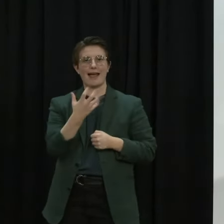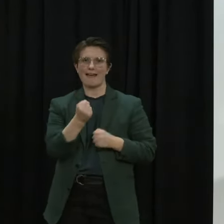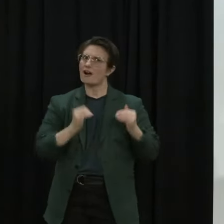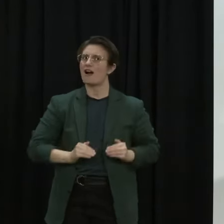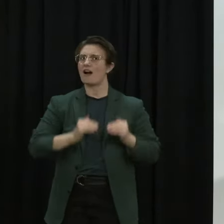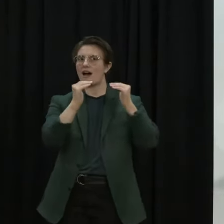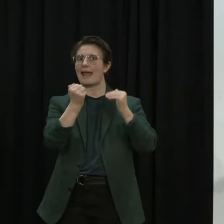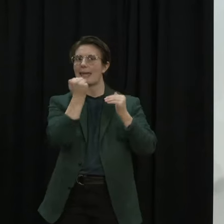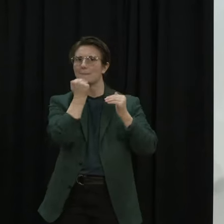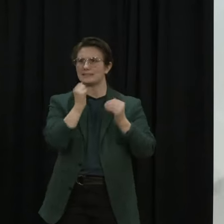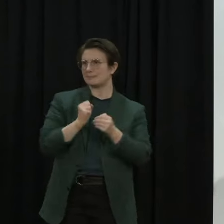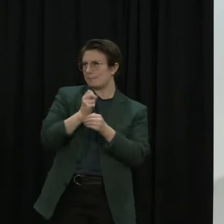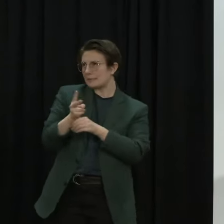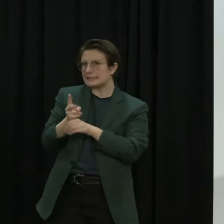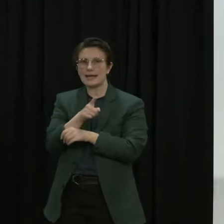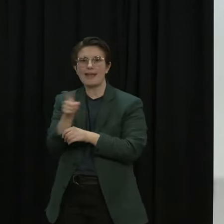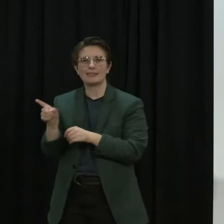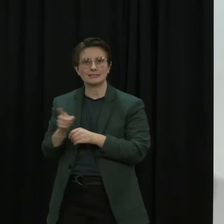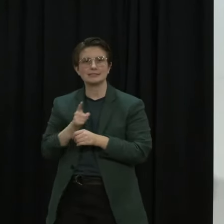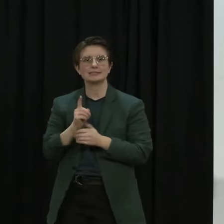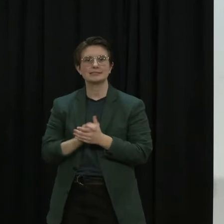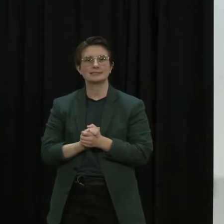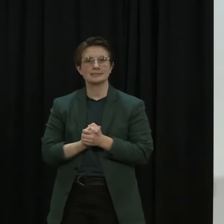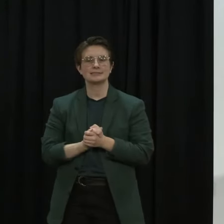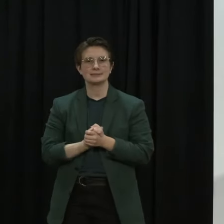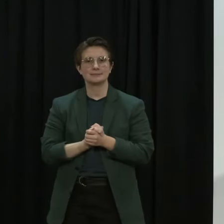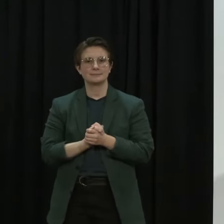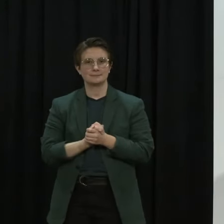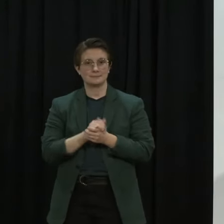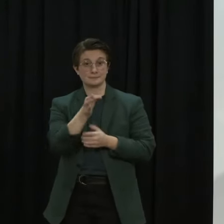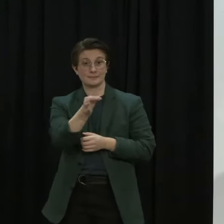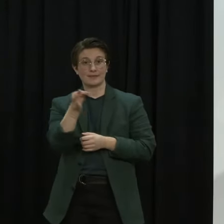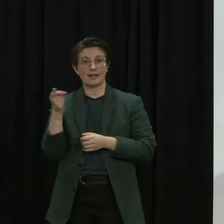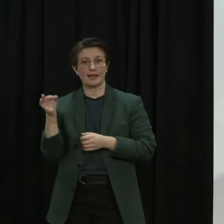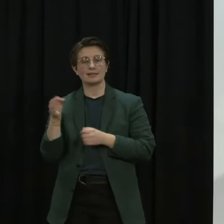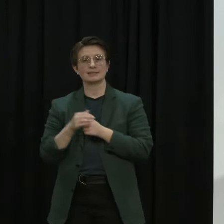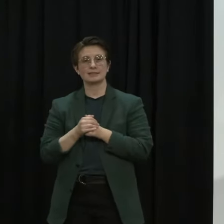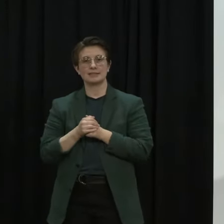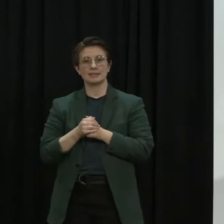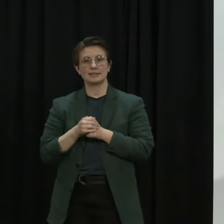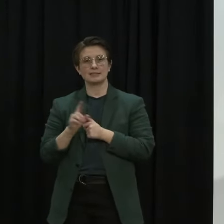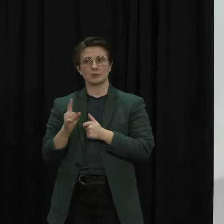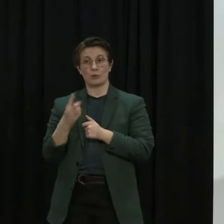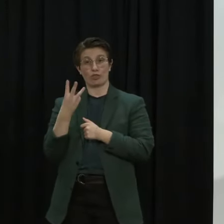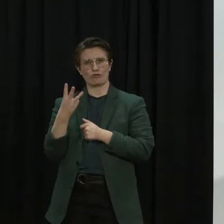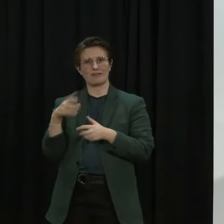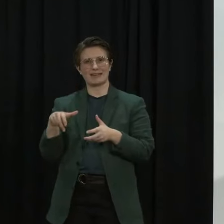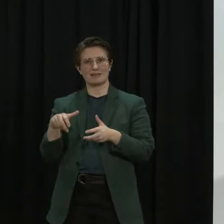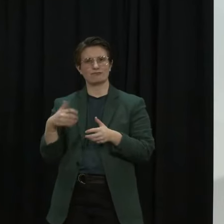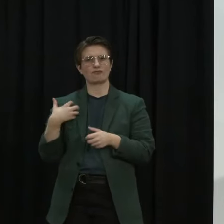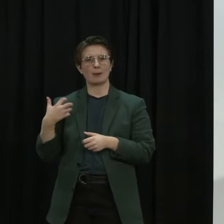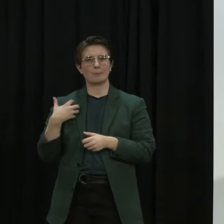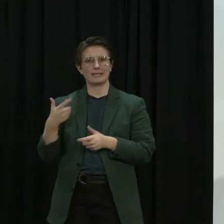is provides to get vaccinated. We want to be part of a winning team, and we have a team of 5 million and we have been a winning team over the past year, but we are taking this local and I encourage